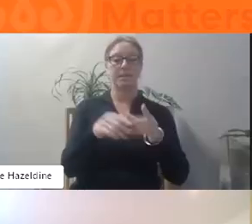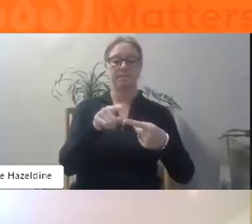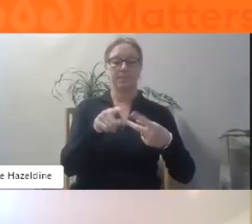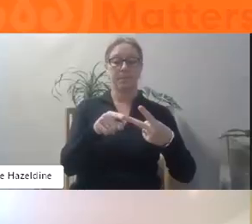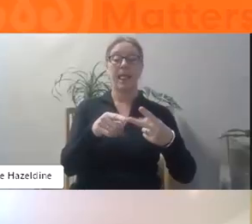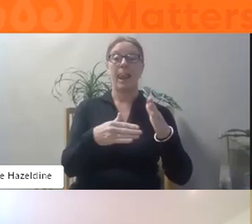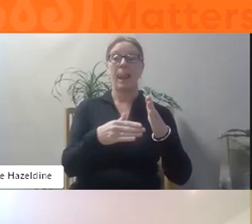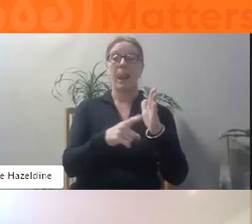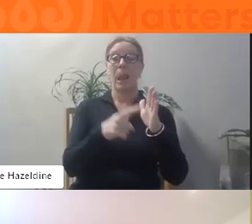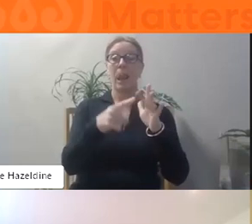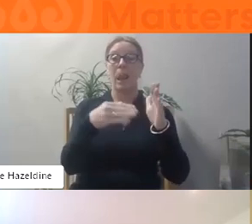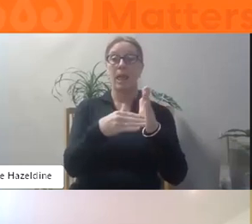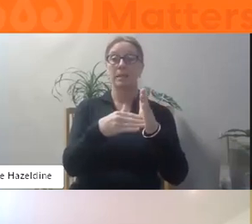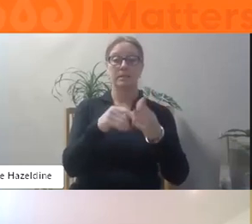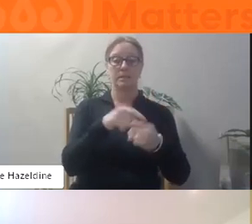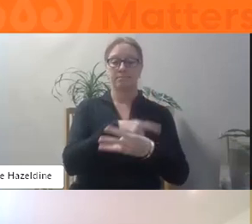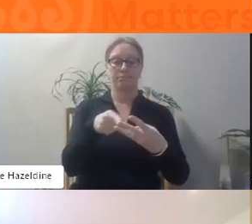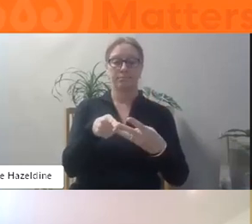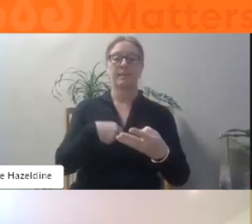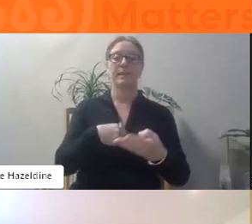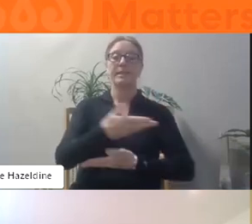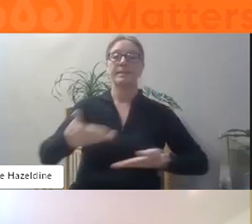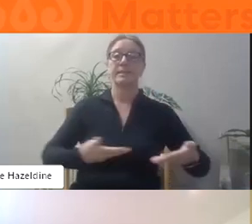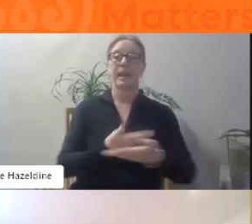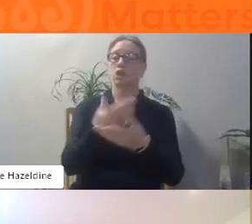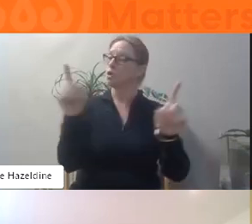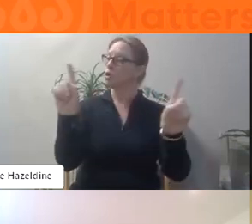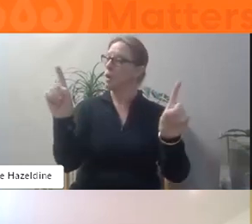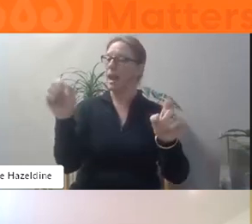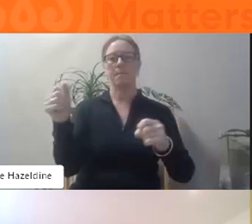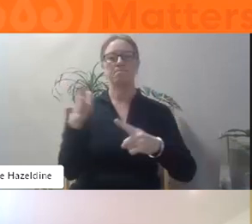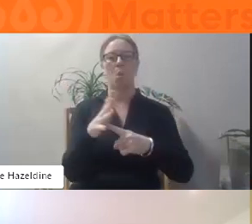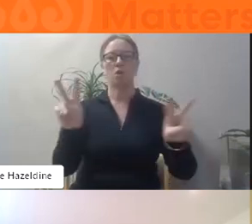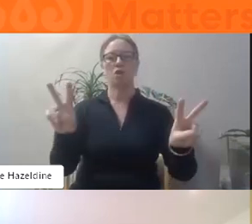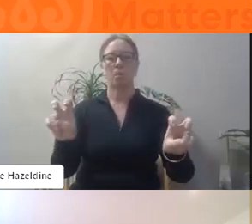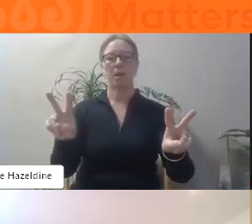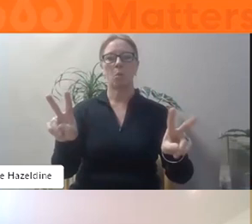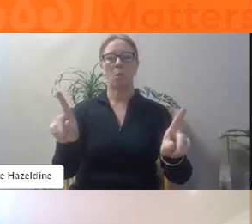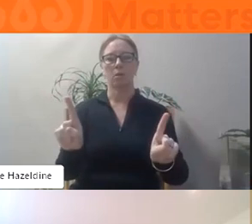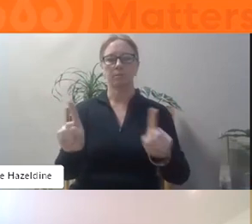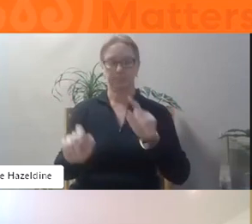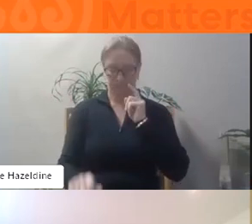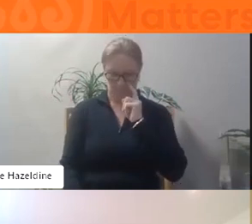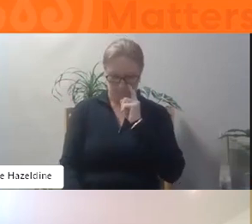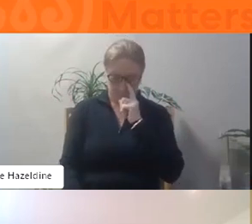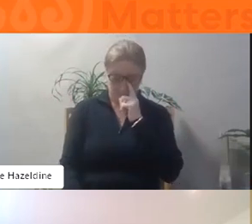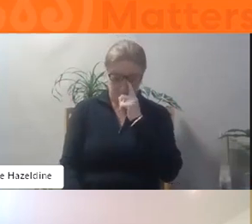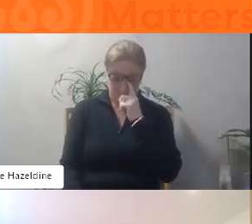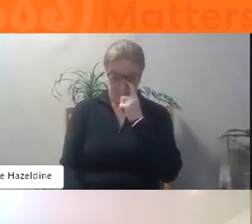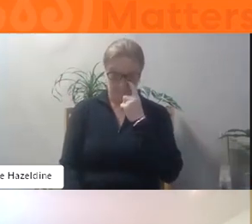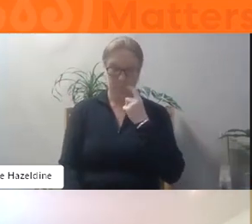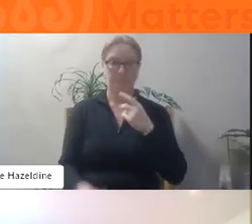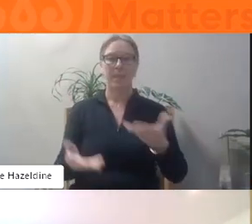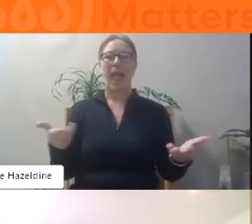and discussion today on that really important topic about how we contribute